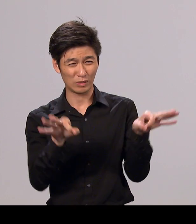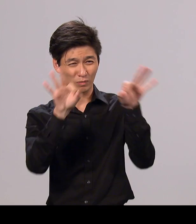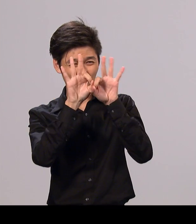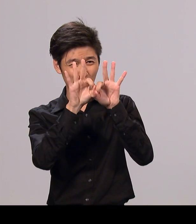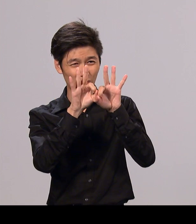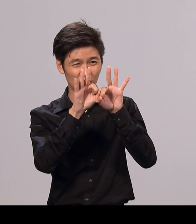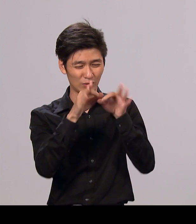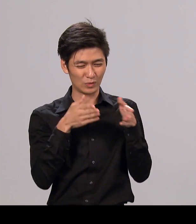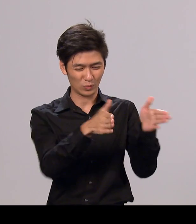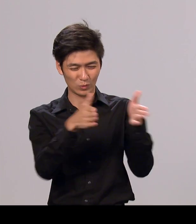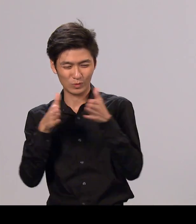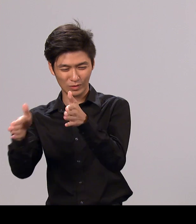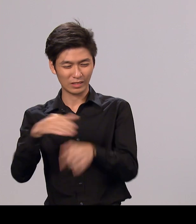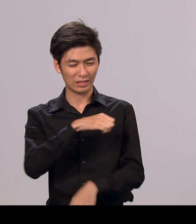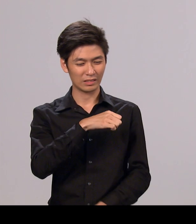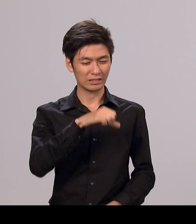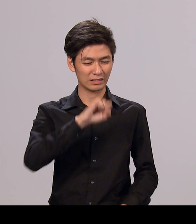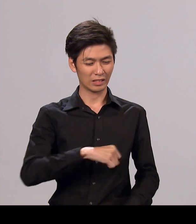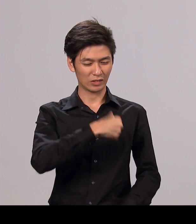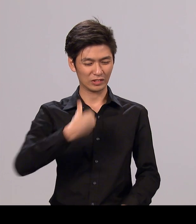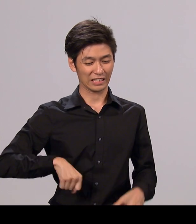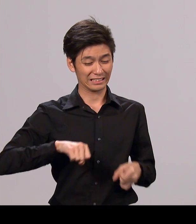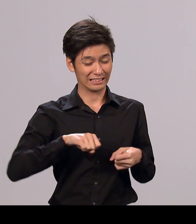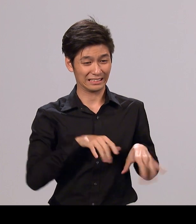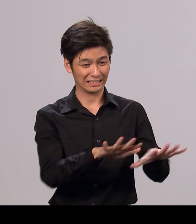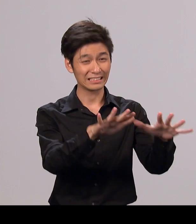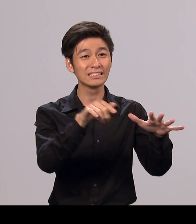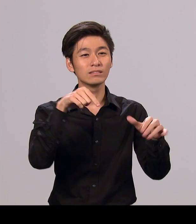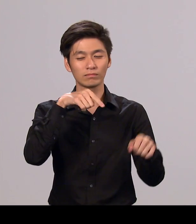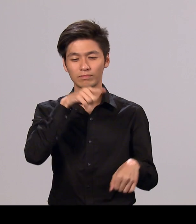One through the South China Sea, one, through the Straits of Malacca.